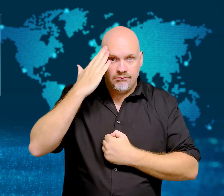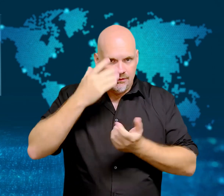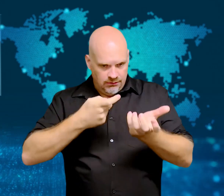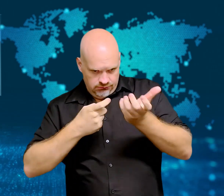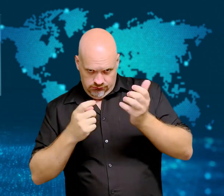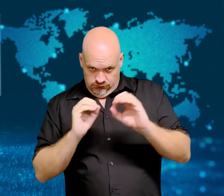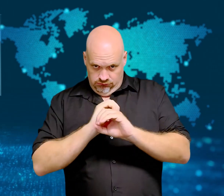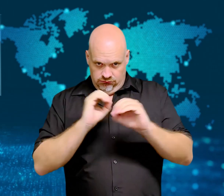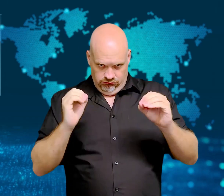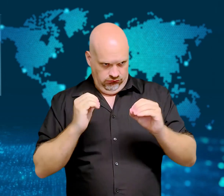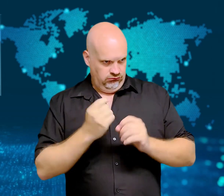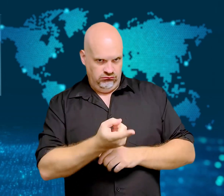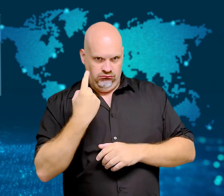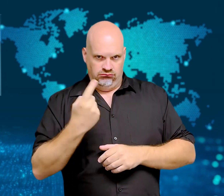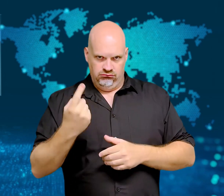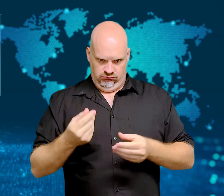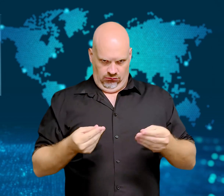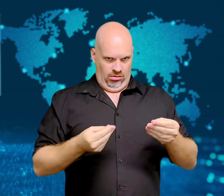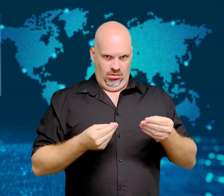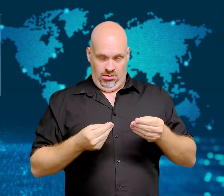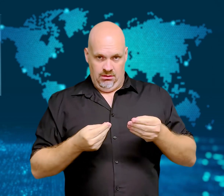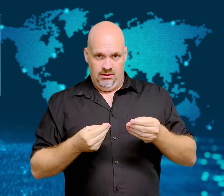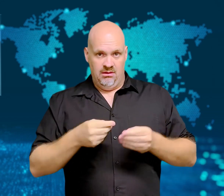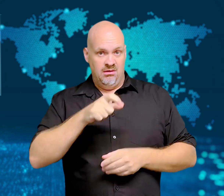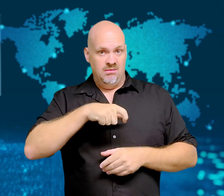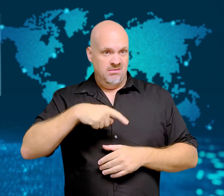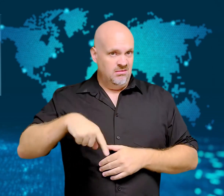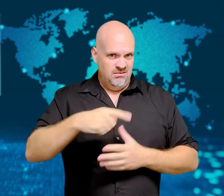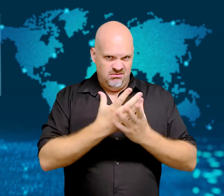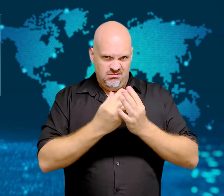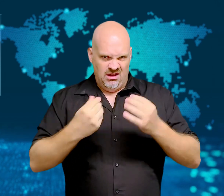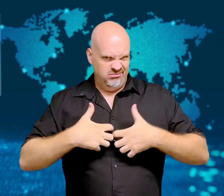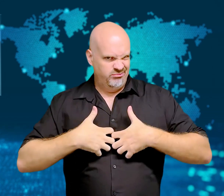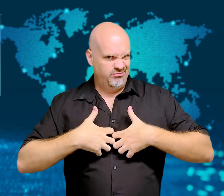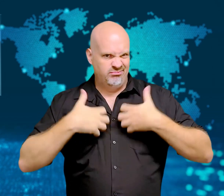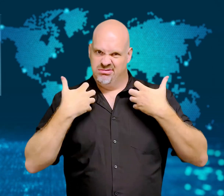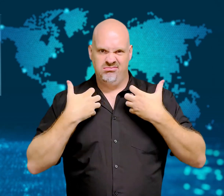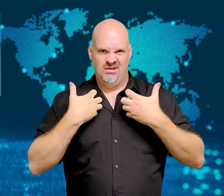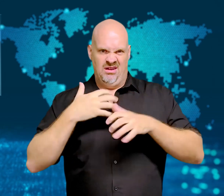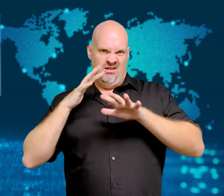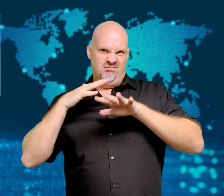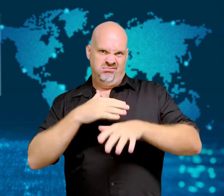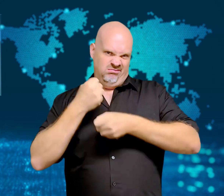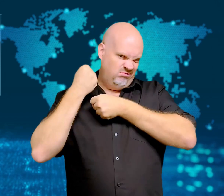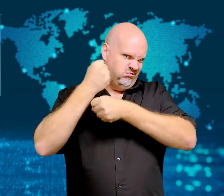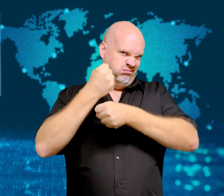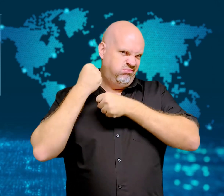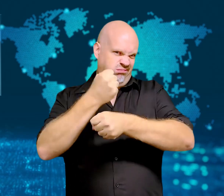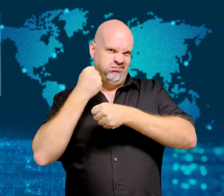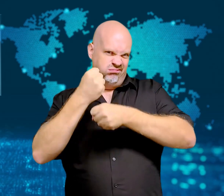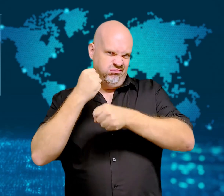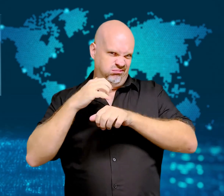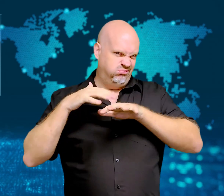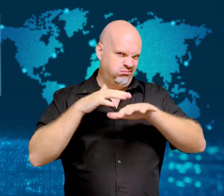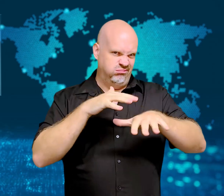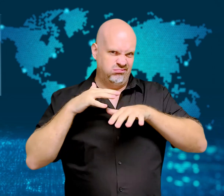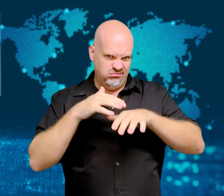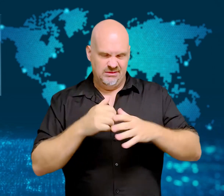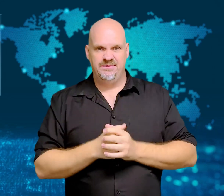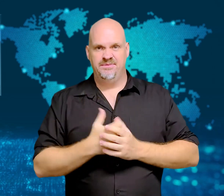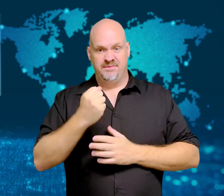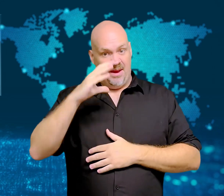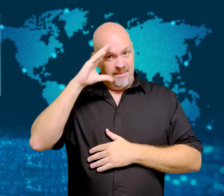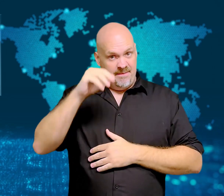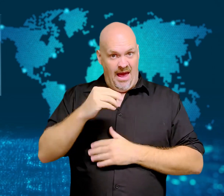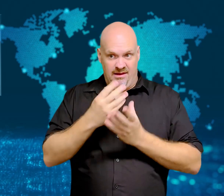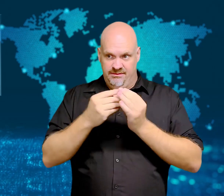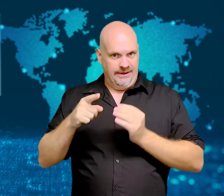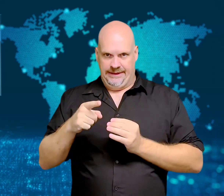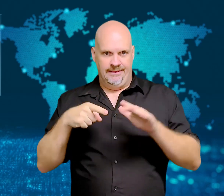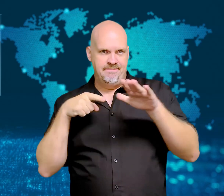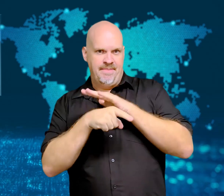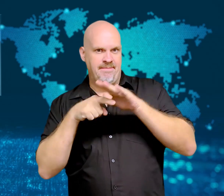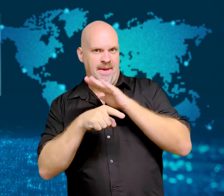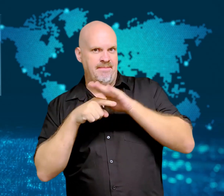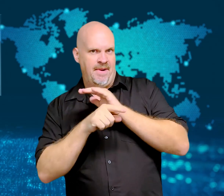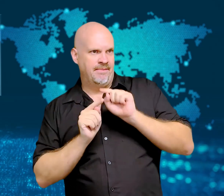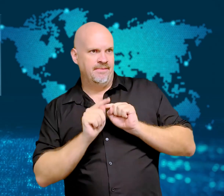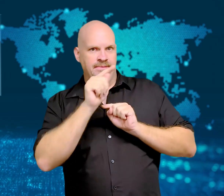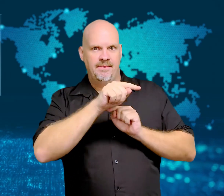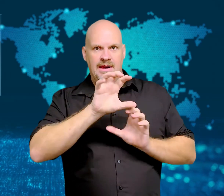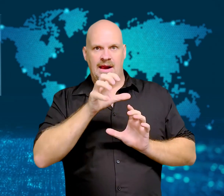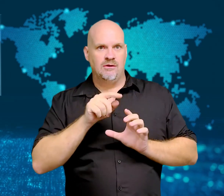Draft papers prove people are being sent without military experience.